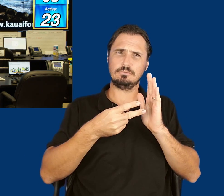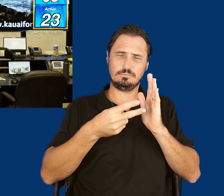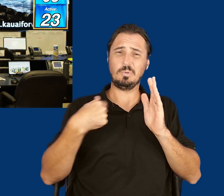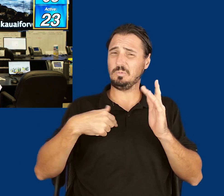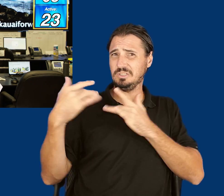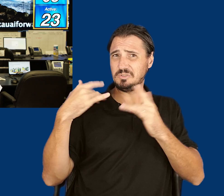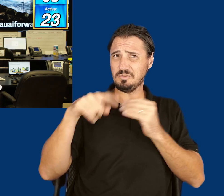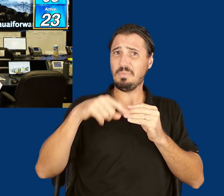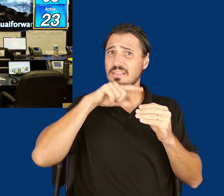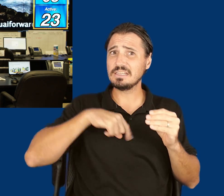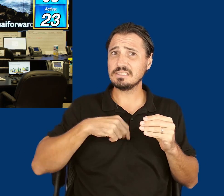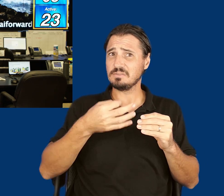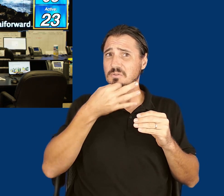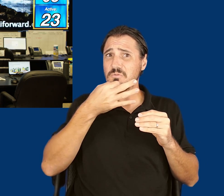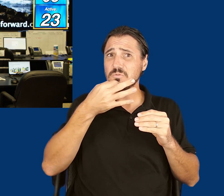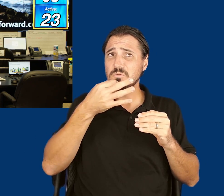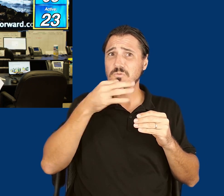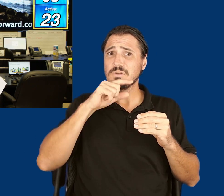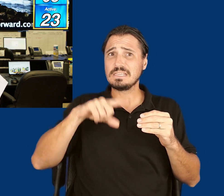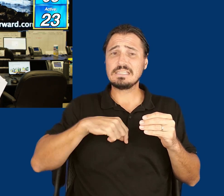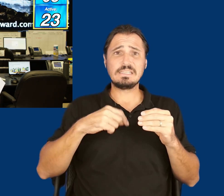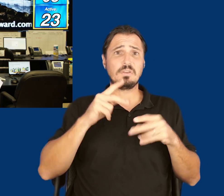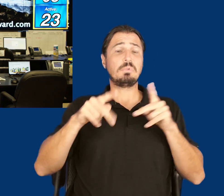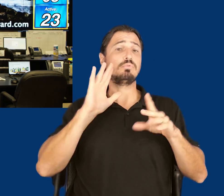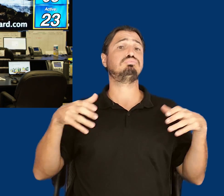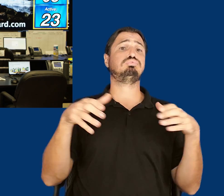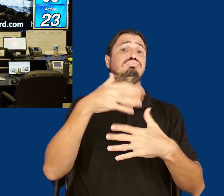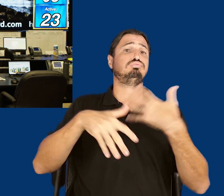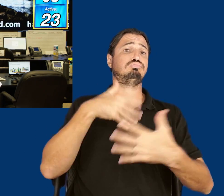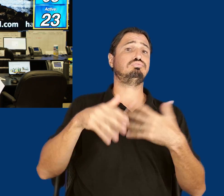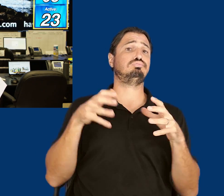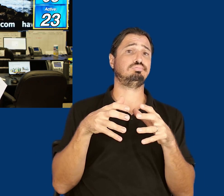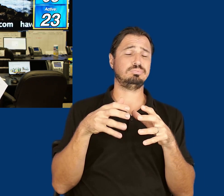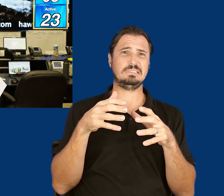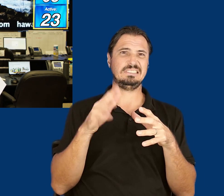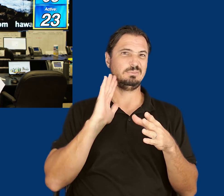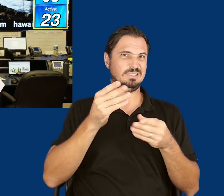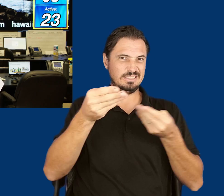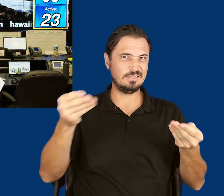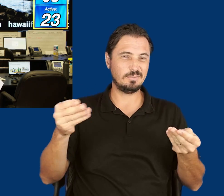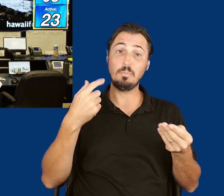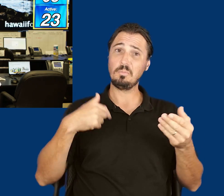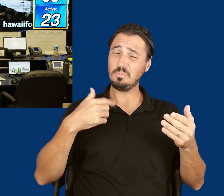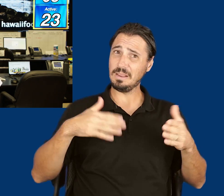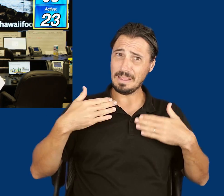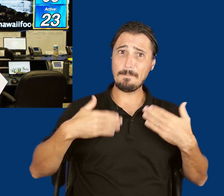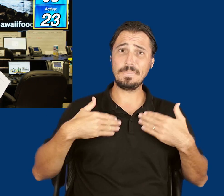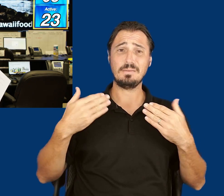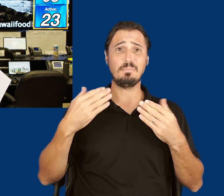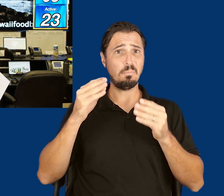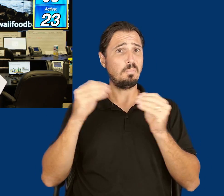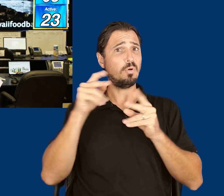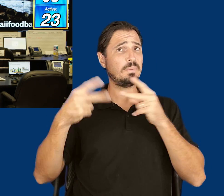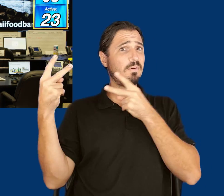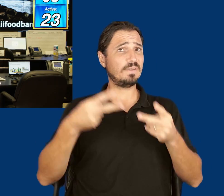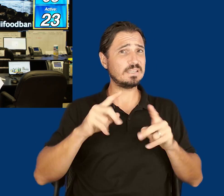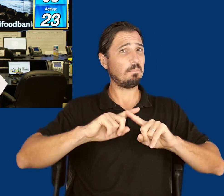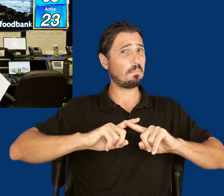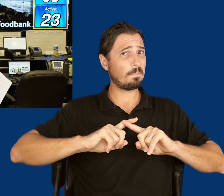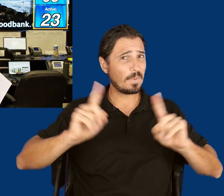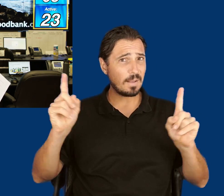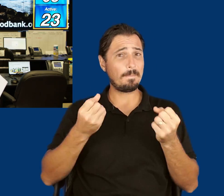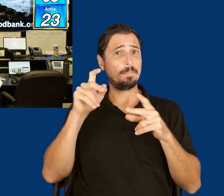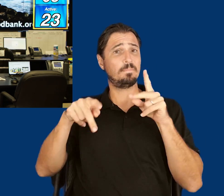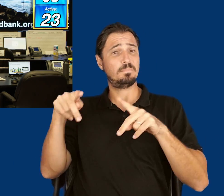While we are pleased to see more people Many of our recent travel-related cases tested negative before travel, but then tested positive for COVID-19 by the time they were on island.